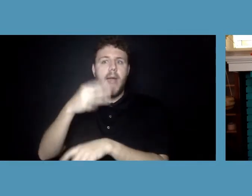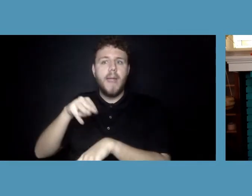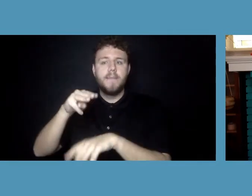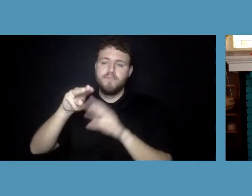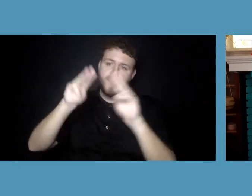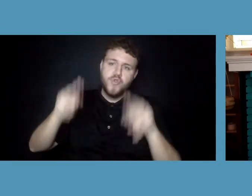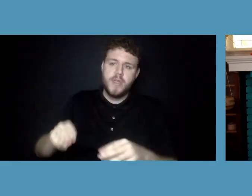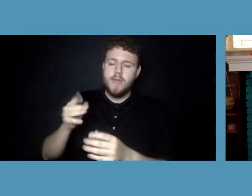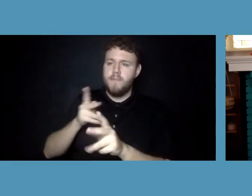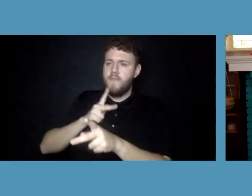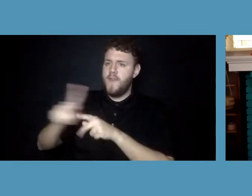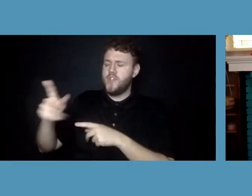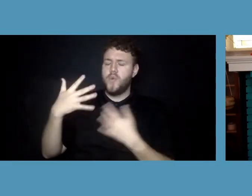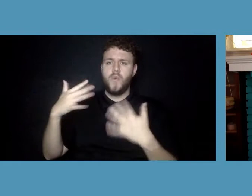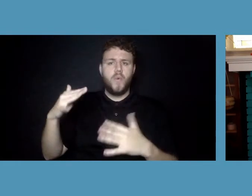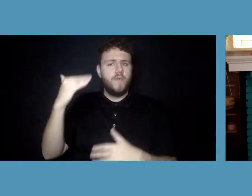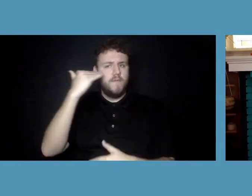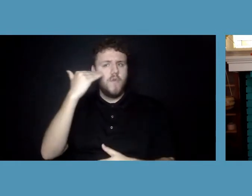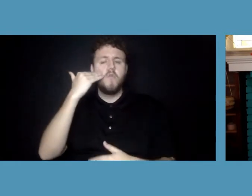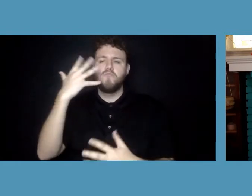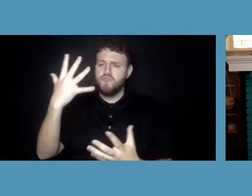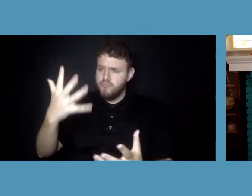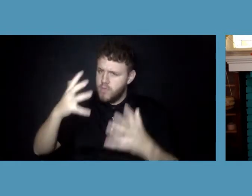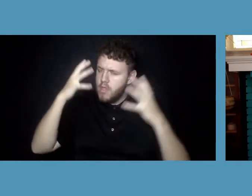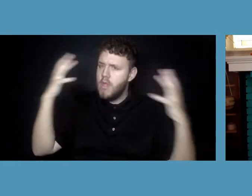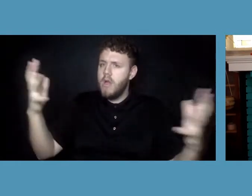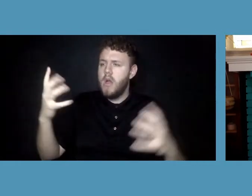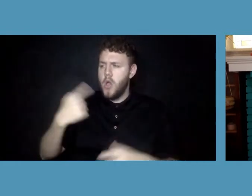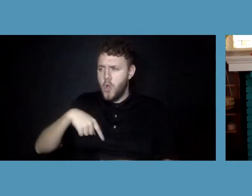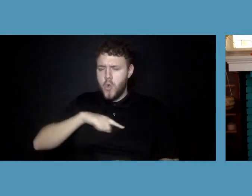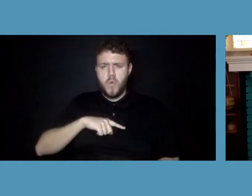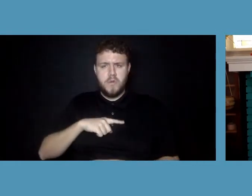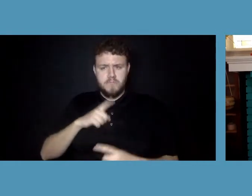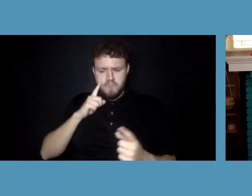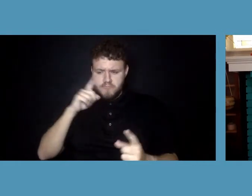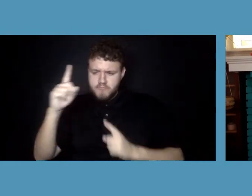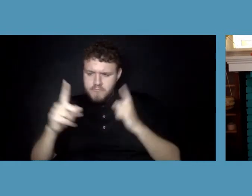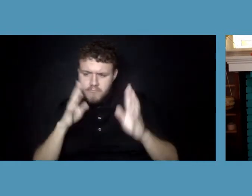expert and she and I have been working on a visual description project for a museum